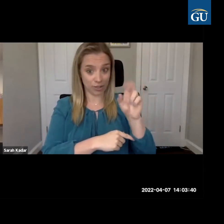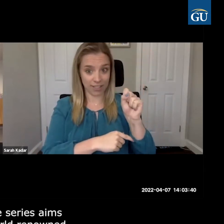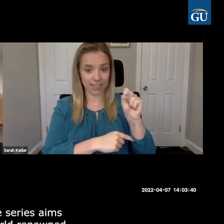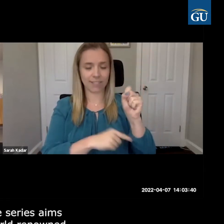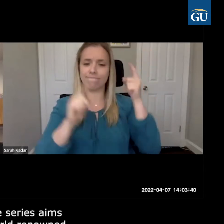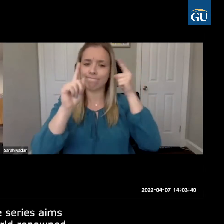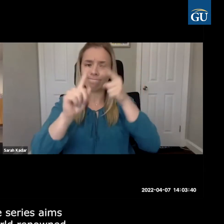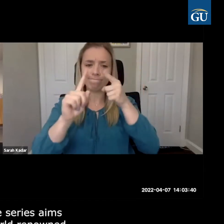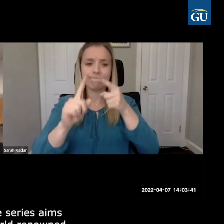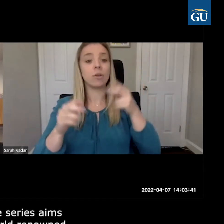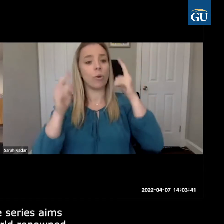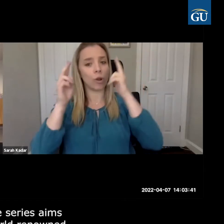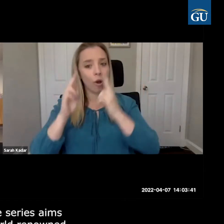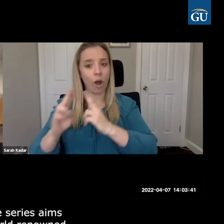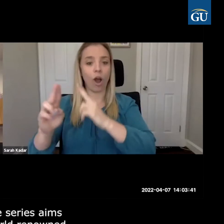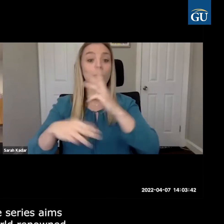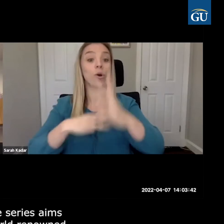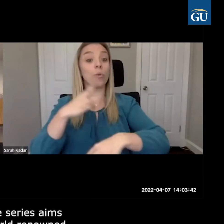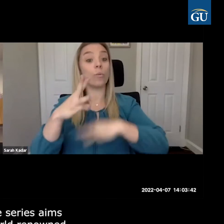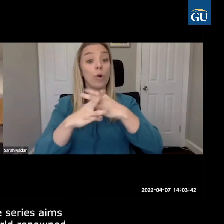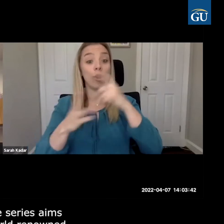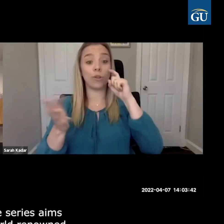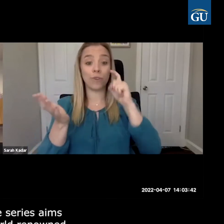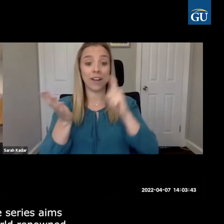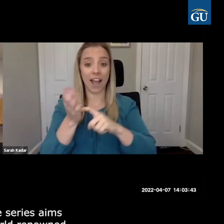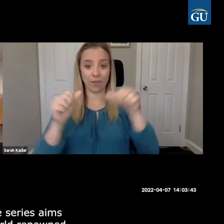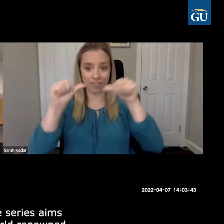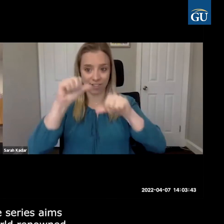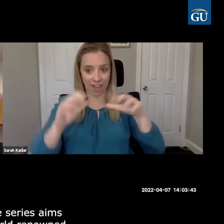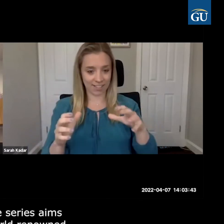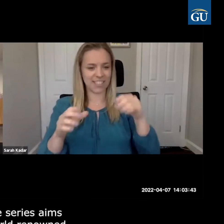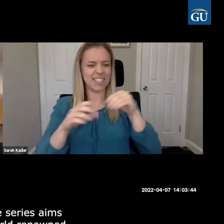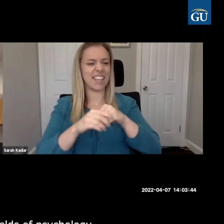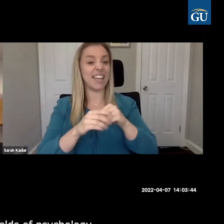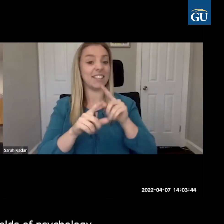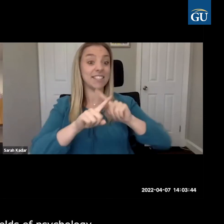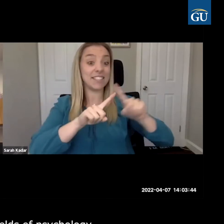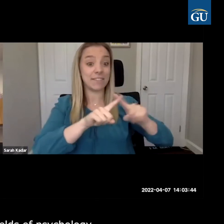this lecture series